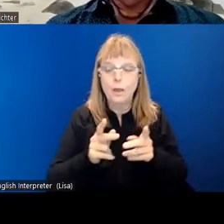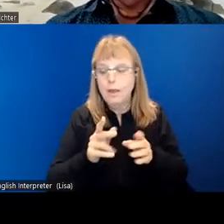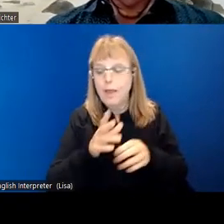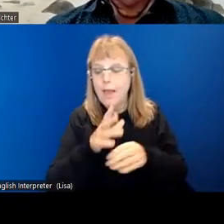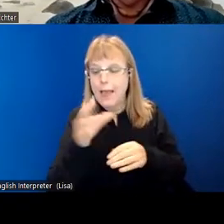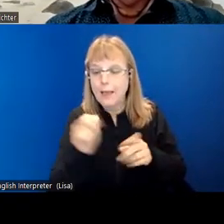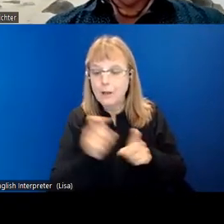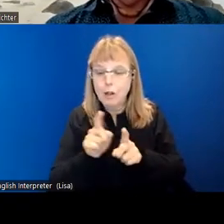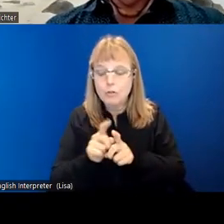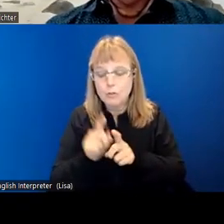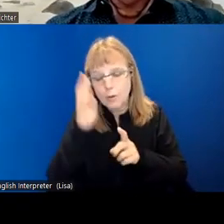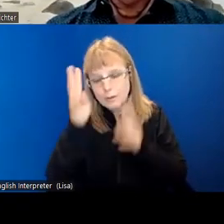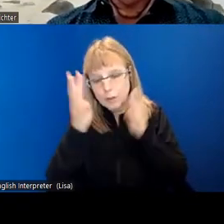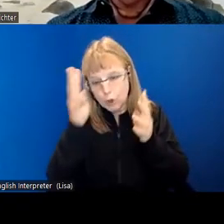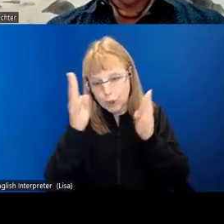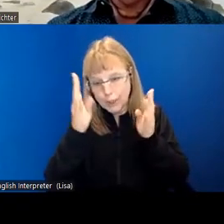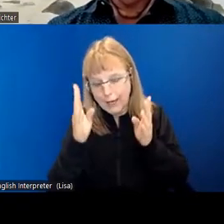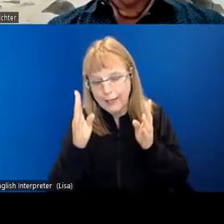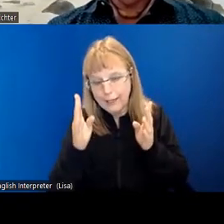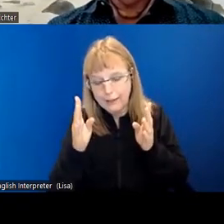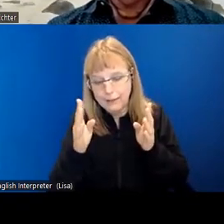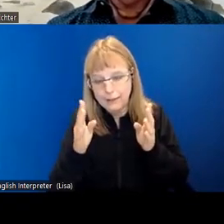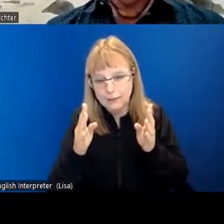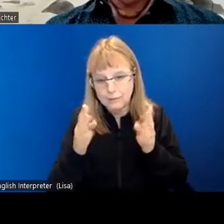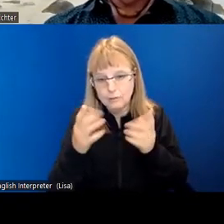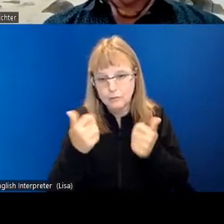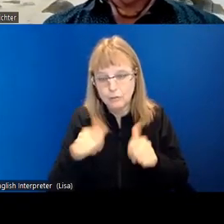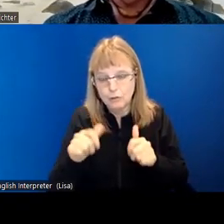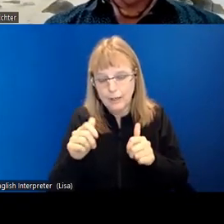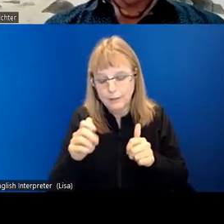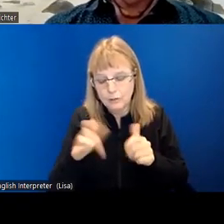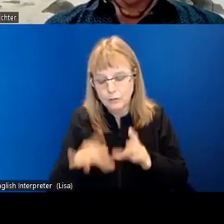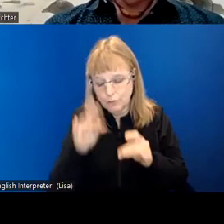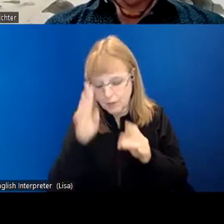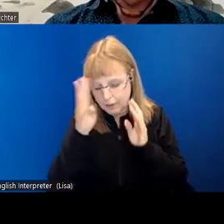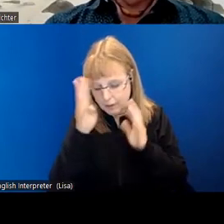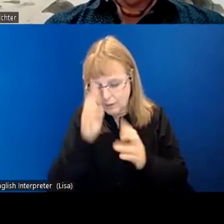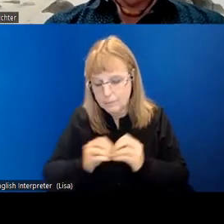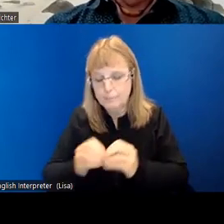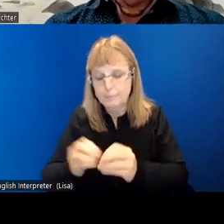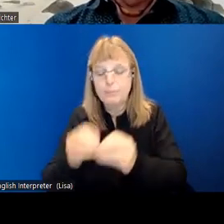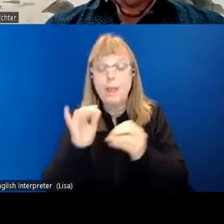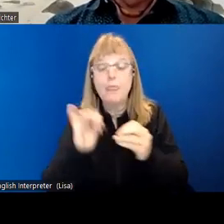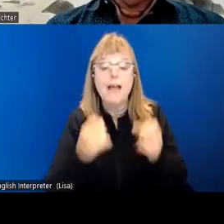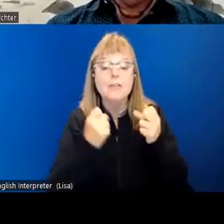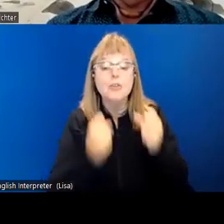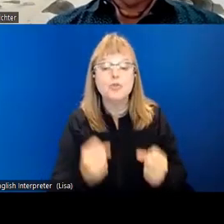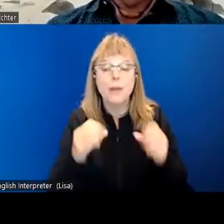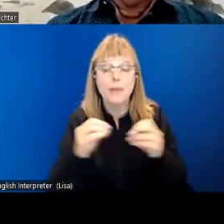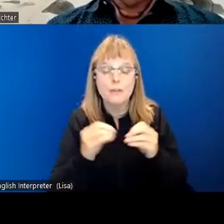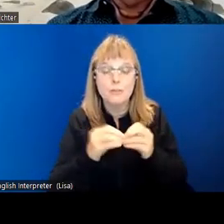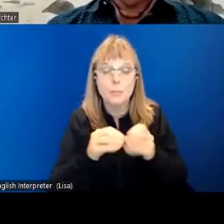And just like, repeatedly over the years, I feel like that strengthened, and it's really exciting for me now